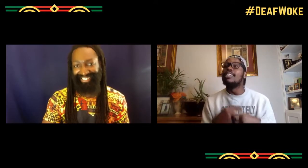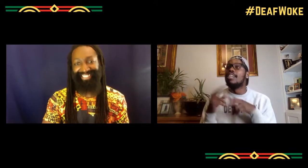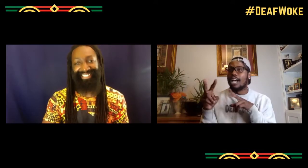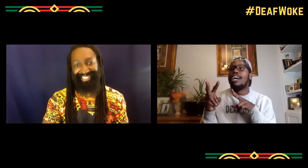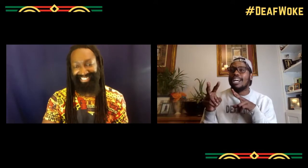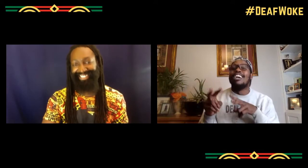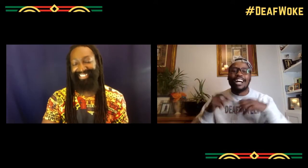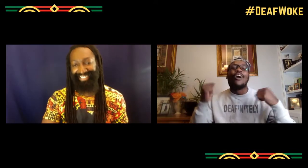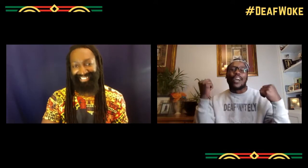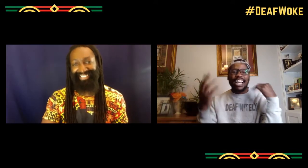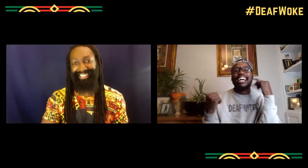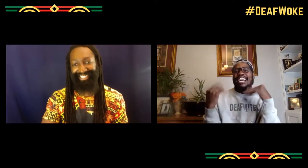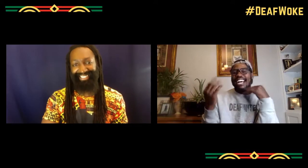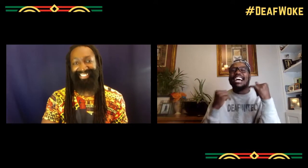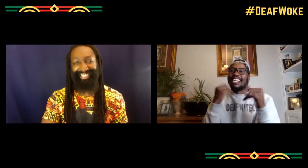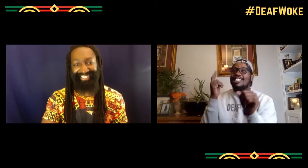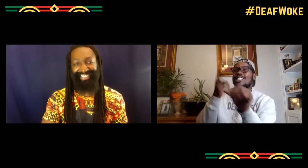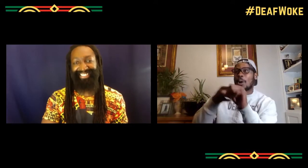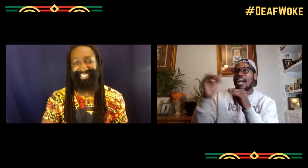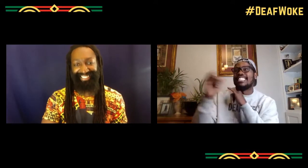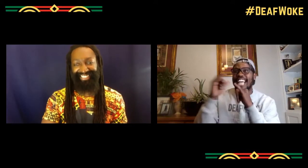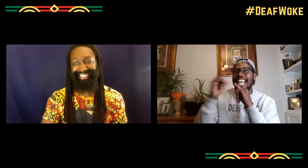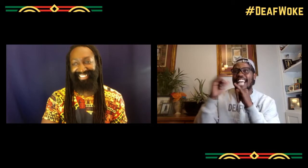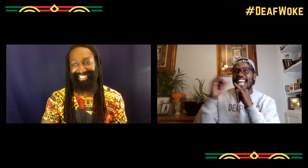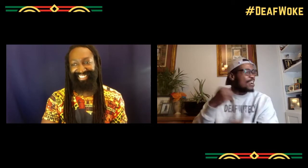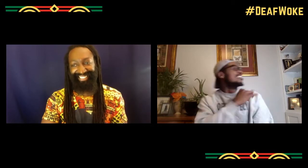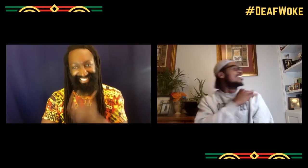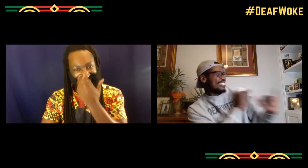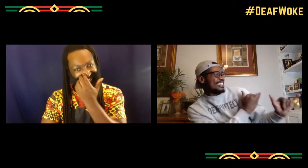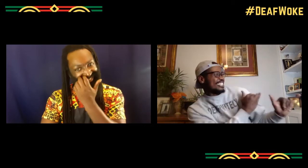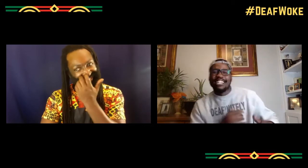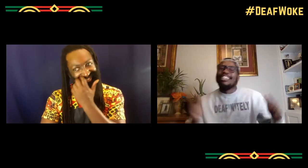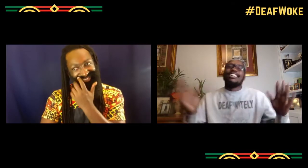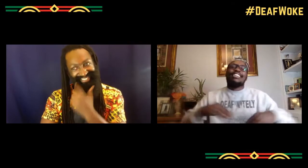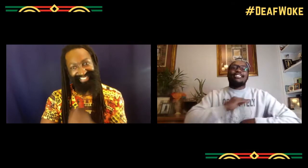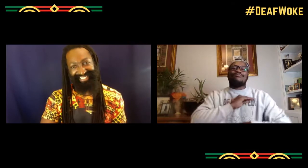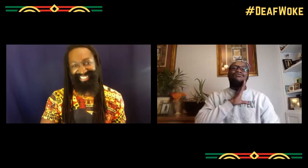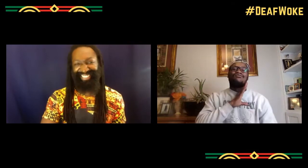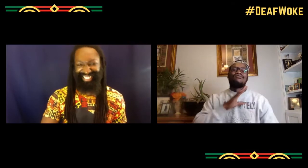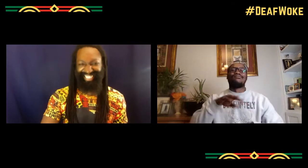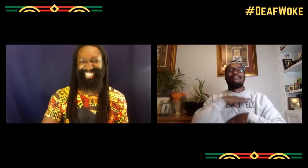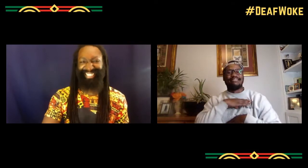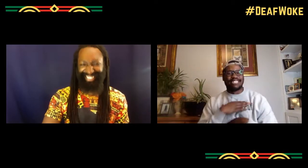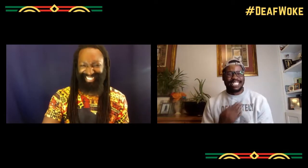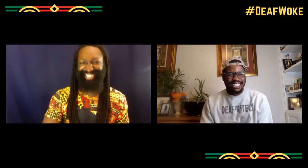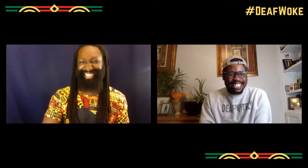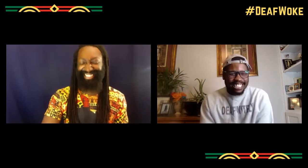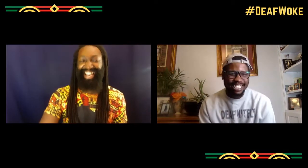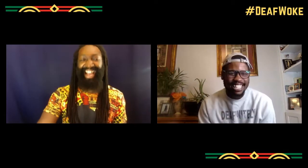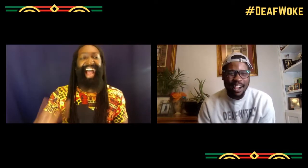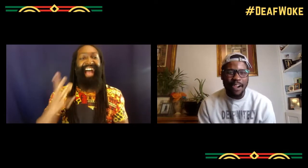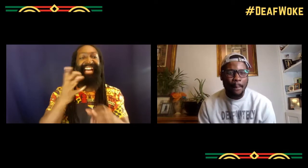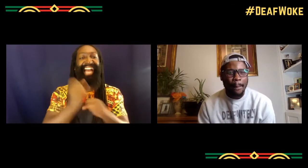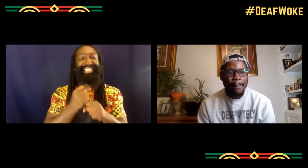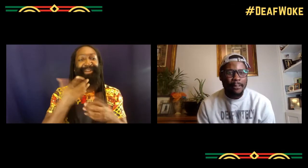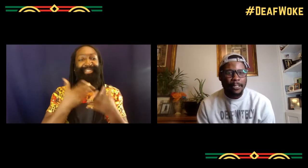I wanna hear the cues, I wanna hear it at all. I wanna get like, Oh, okay, yeah, I wanna join in at the same time. You know, that's, I mean,